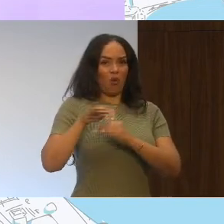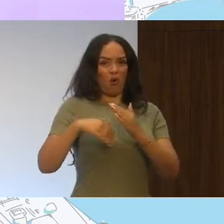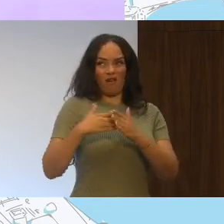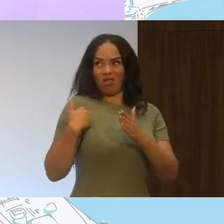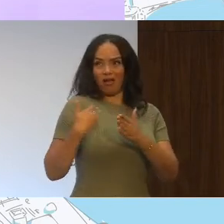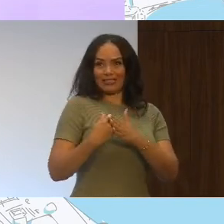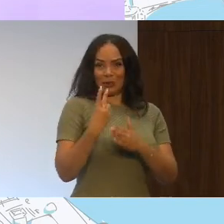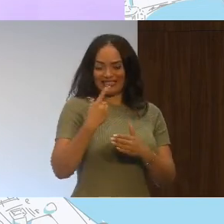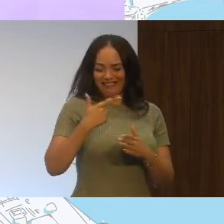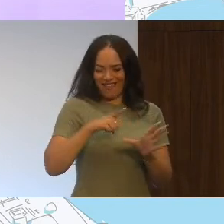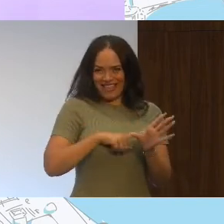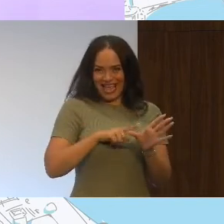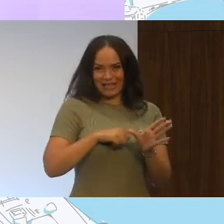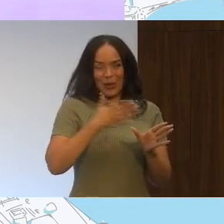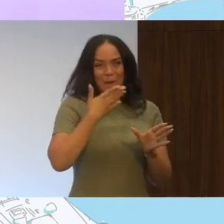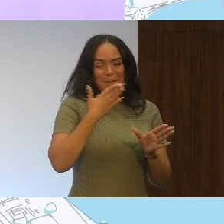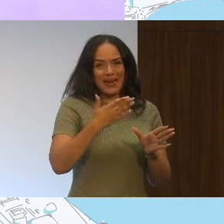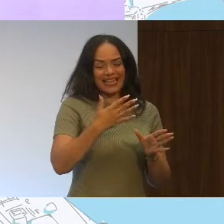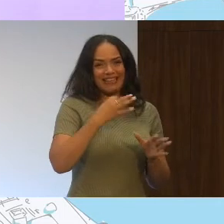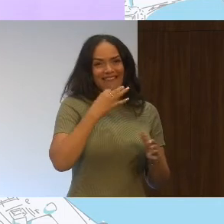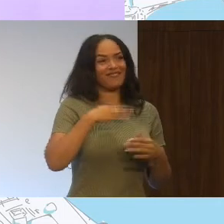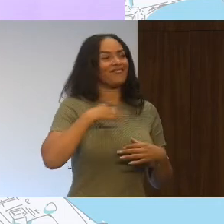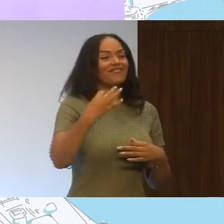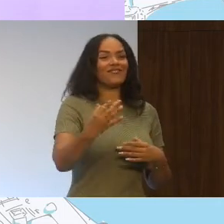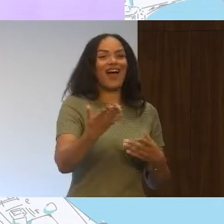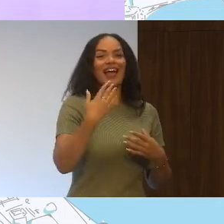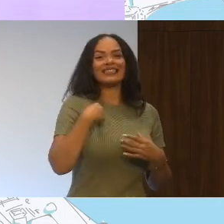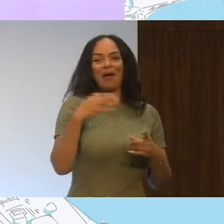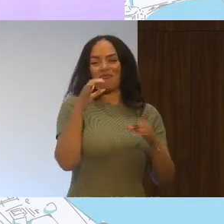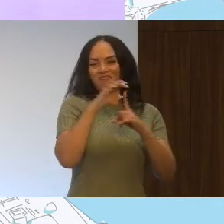So can I invite Professor Peter Goadsby from King's College London to come